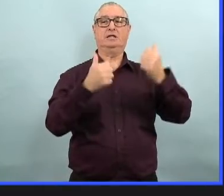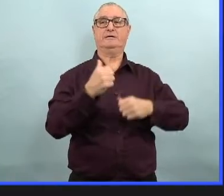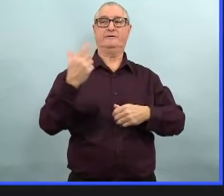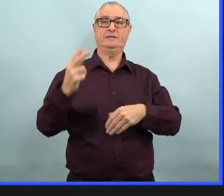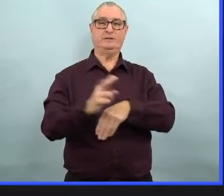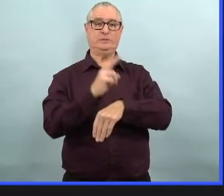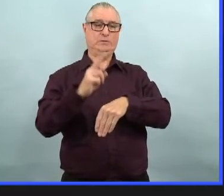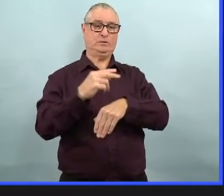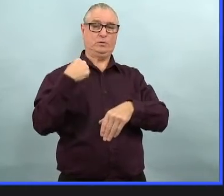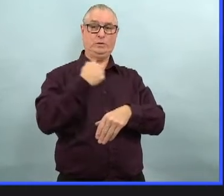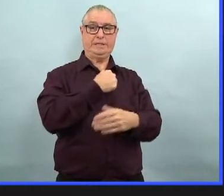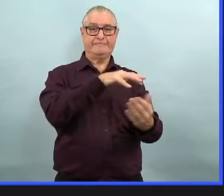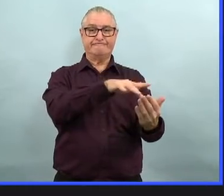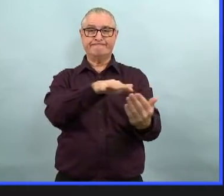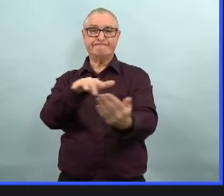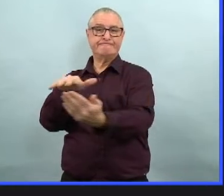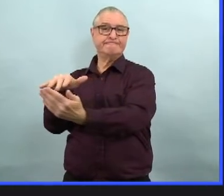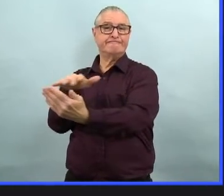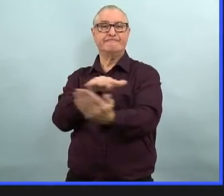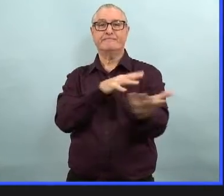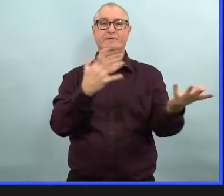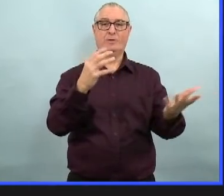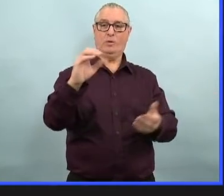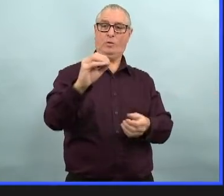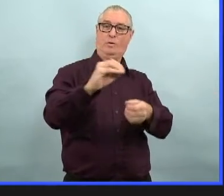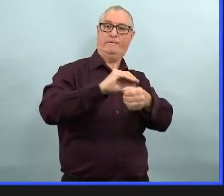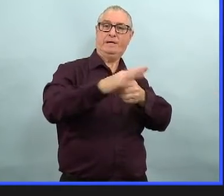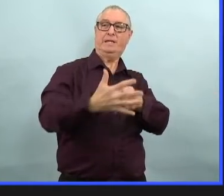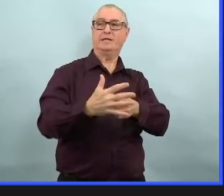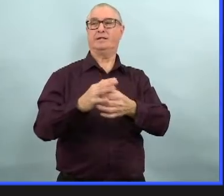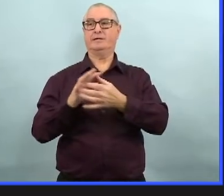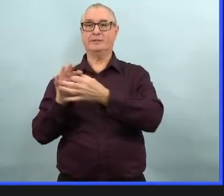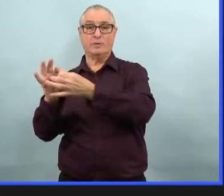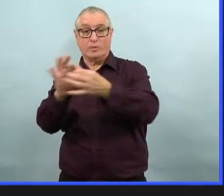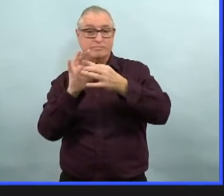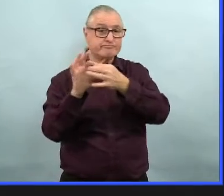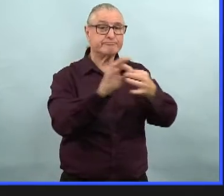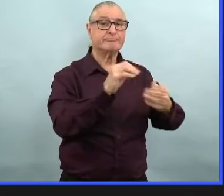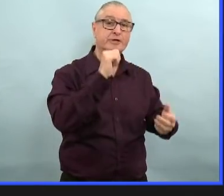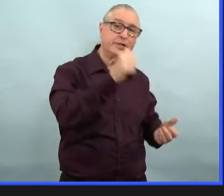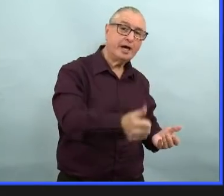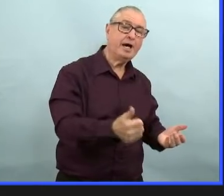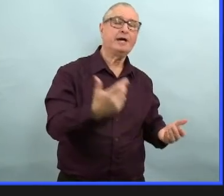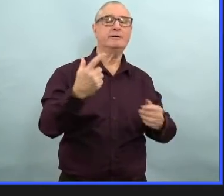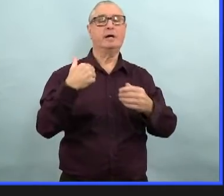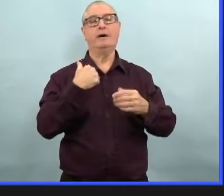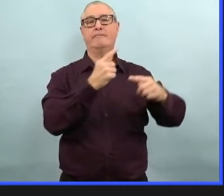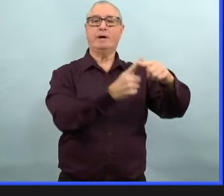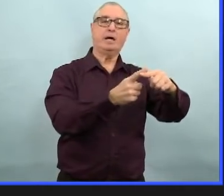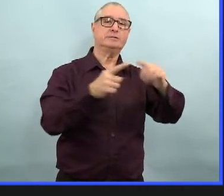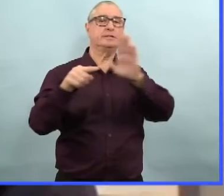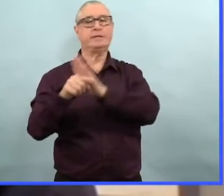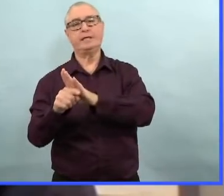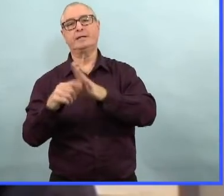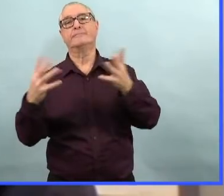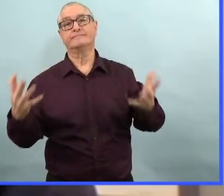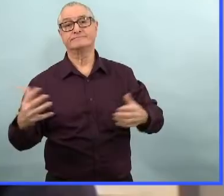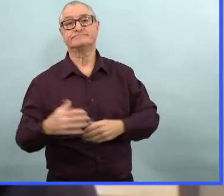from cjob rosanna hi dr rusin how is the province planning on distributing